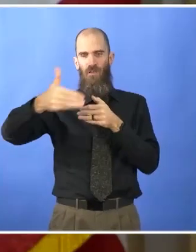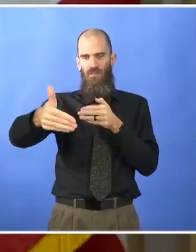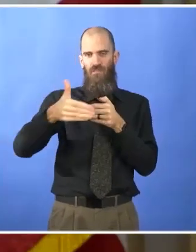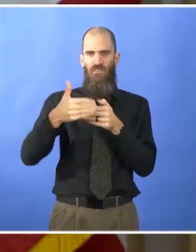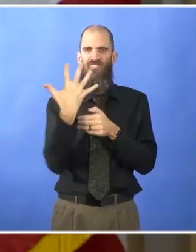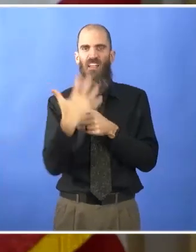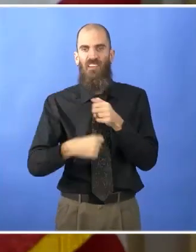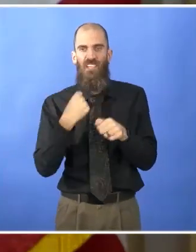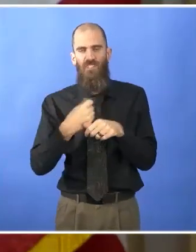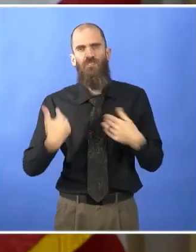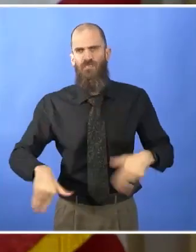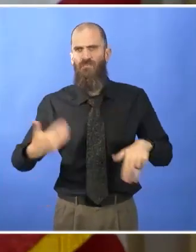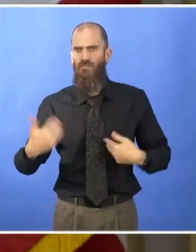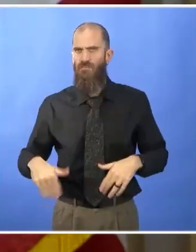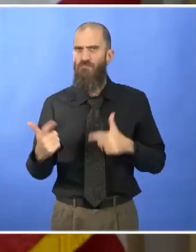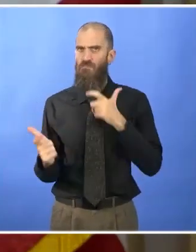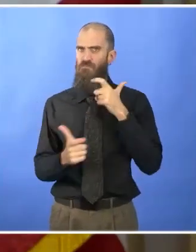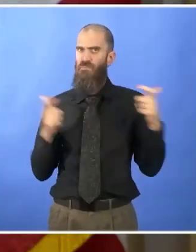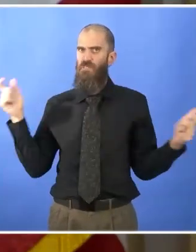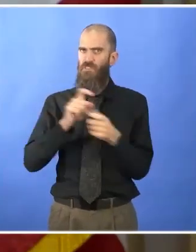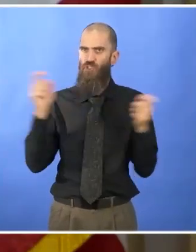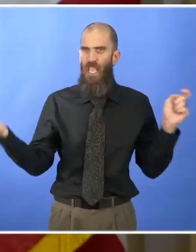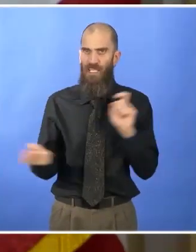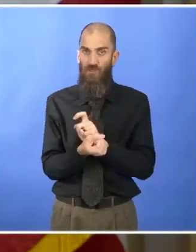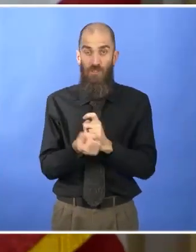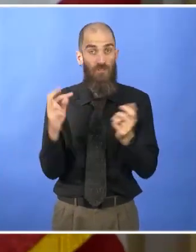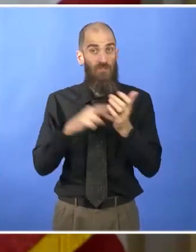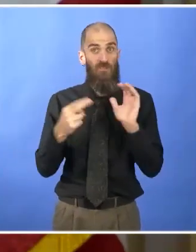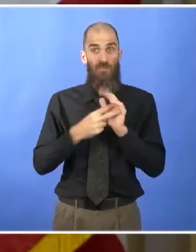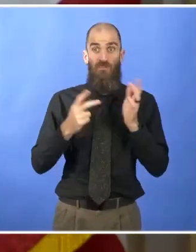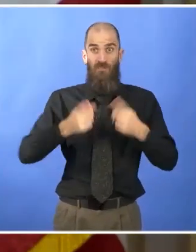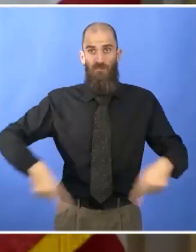IT WILL MEAN MORE ACCOUNTABILITY AND LESS RISK OF COLLISIONS THAT INCREASE ORBITAL DEBRIS AND THE